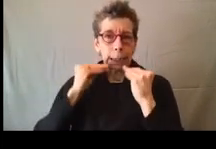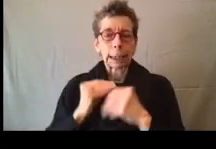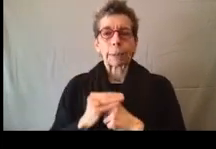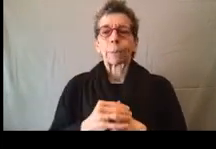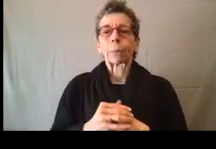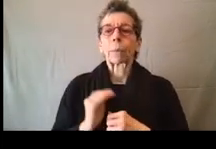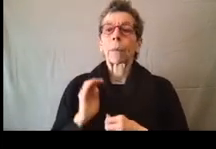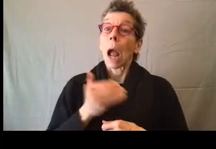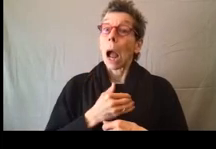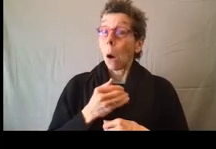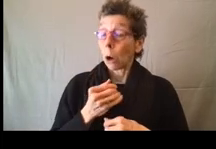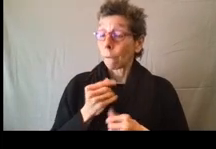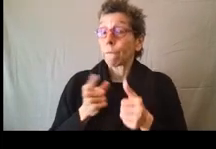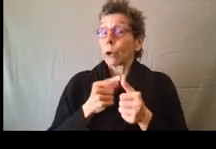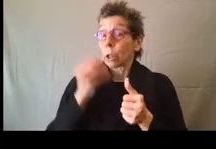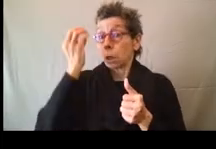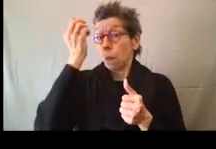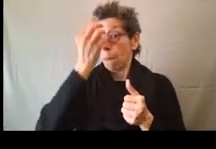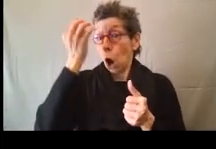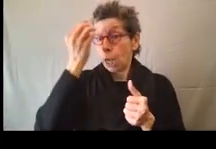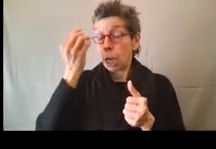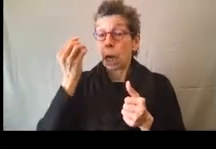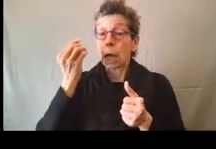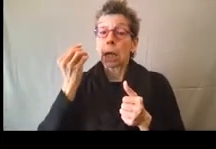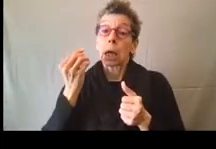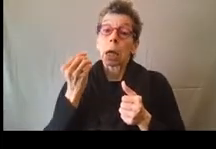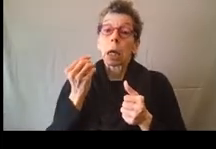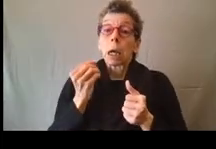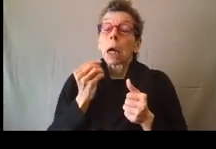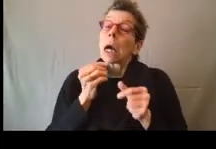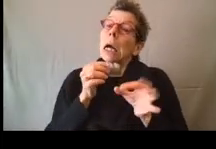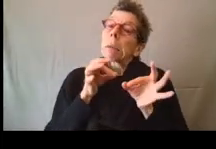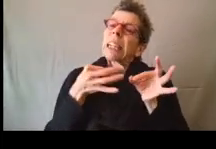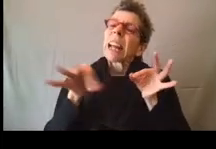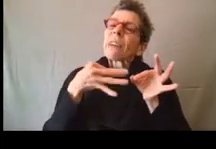thought was maybe building like couple lines of definition text in the beginning of the